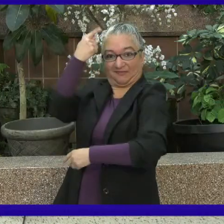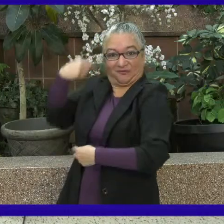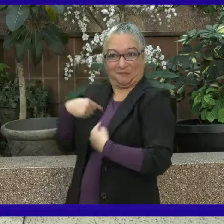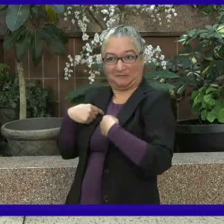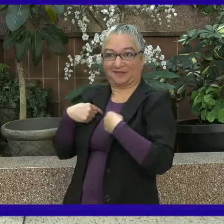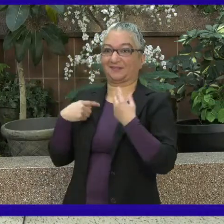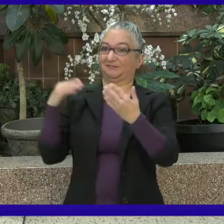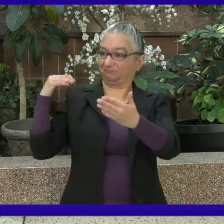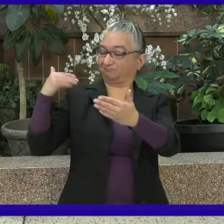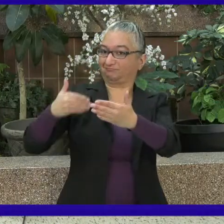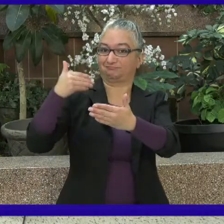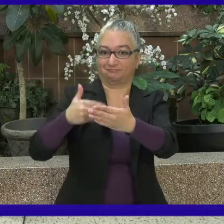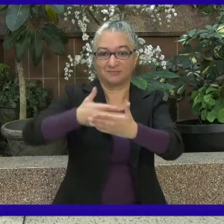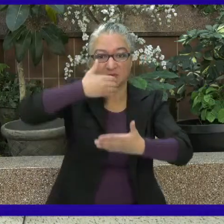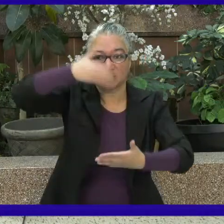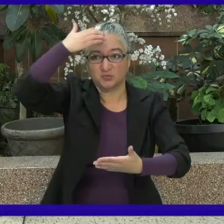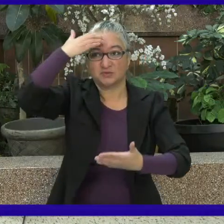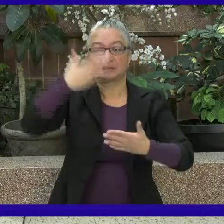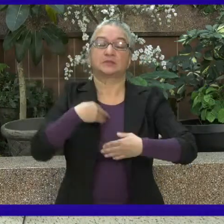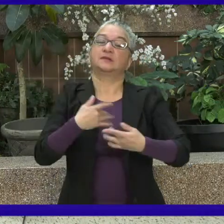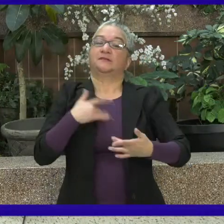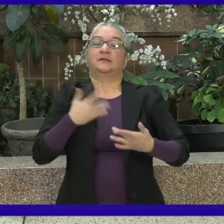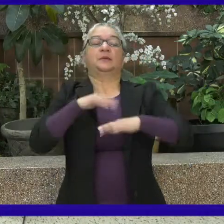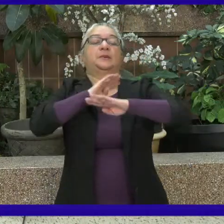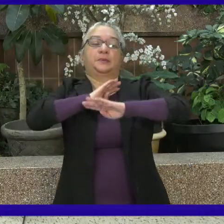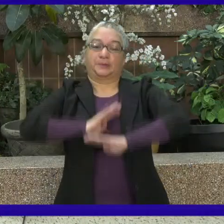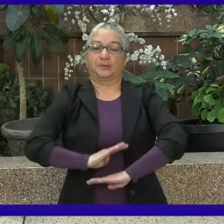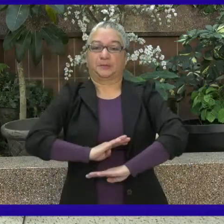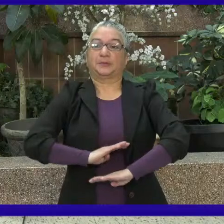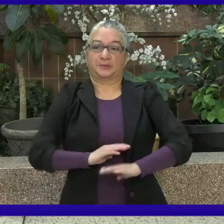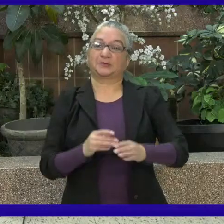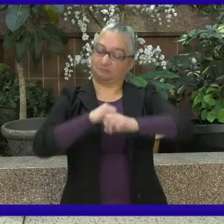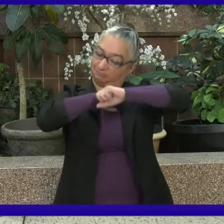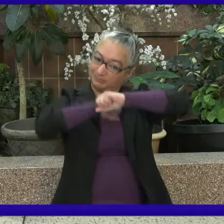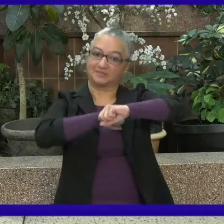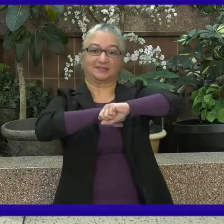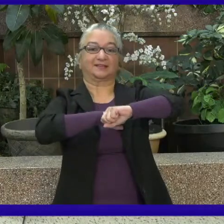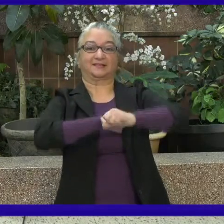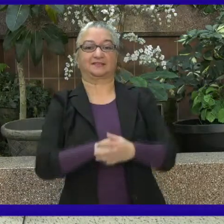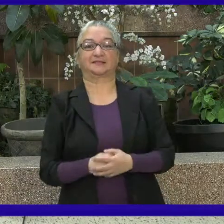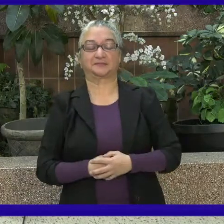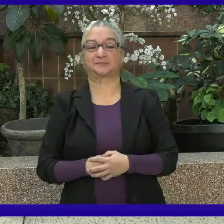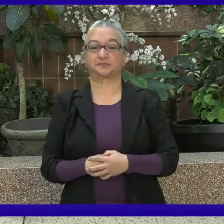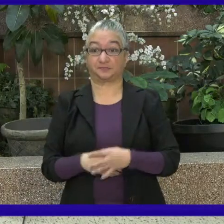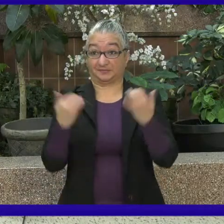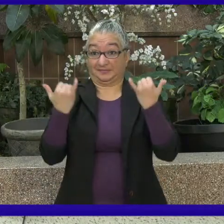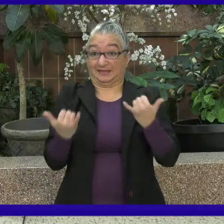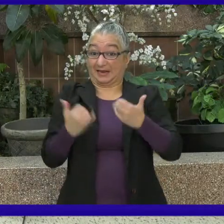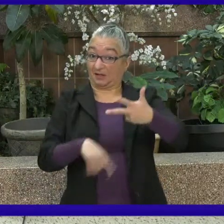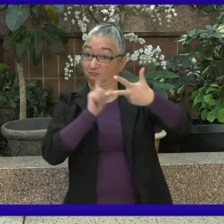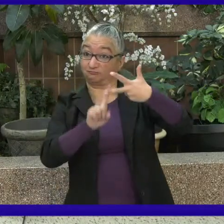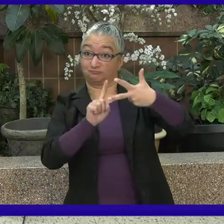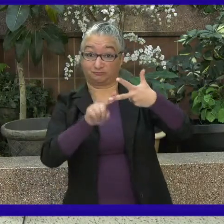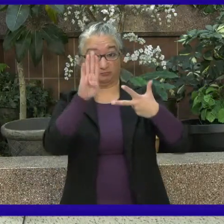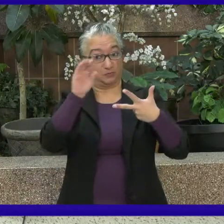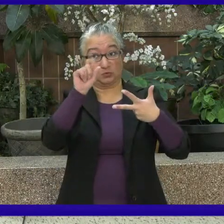the best time to get your booster is now call your doctor or nearest pharmacy to book an appointment